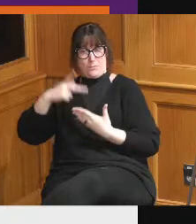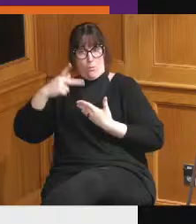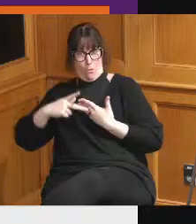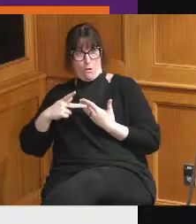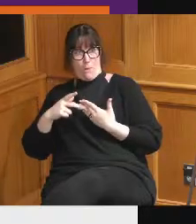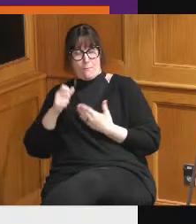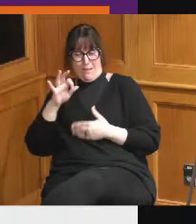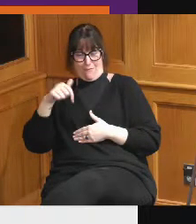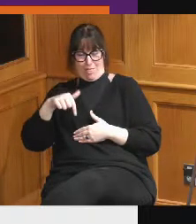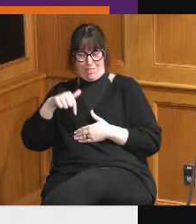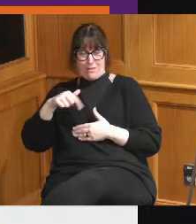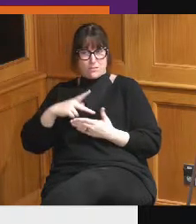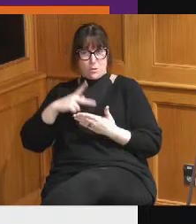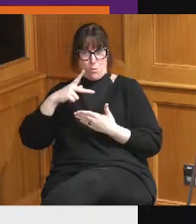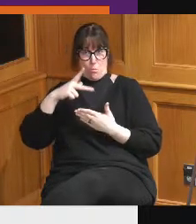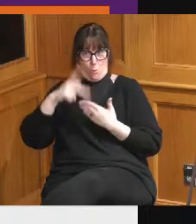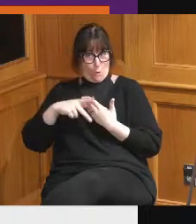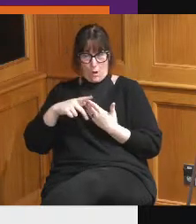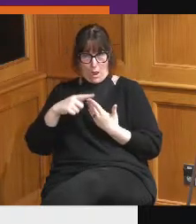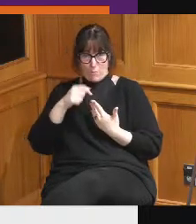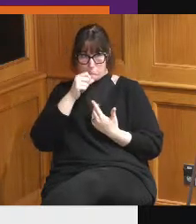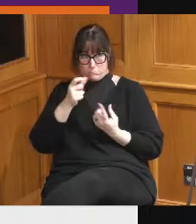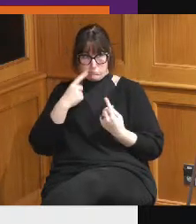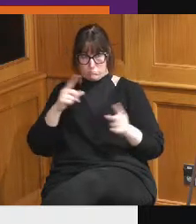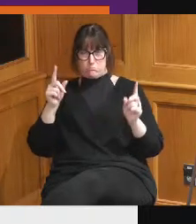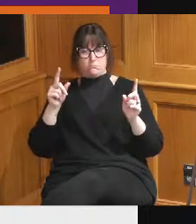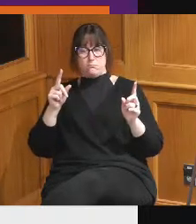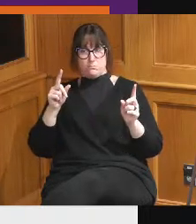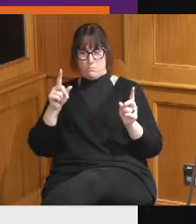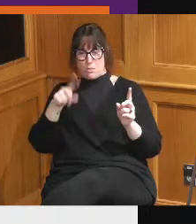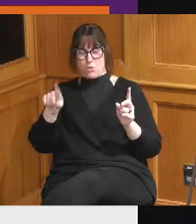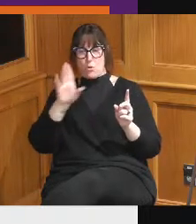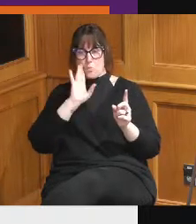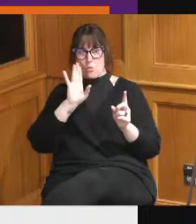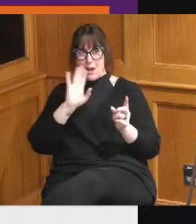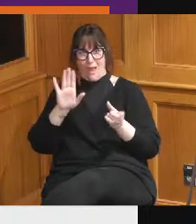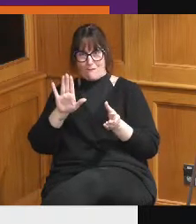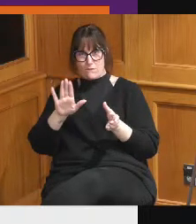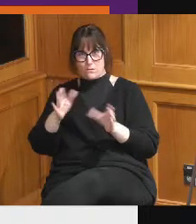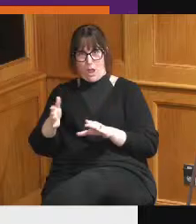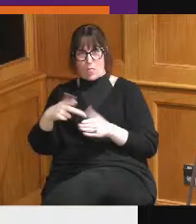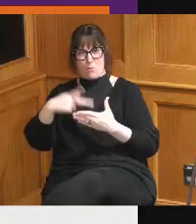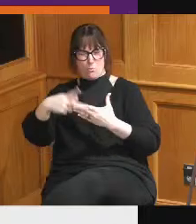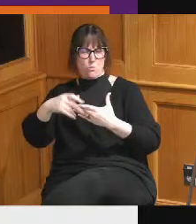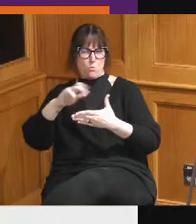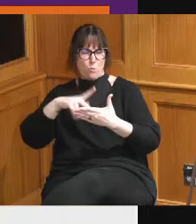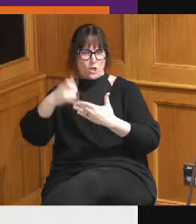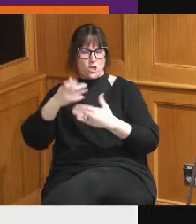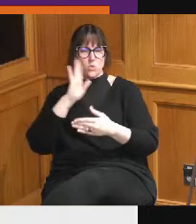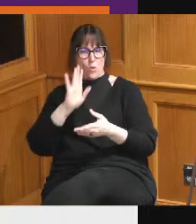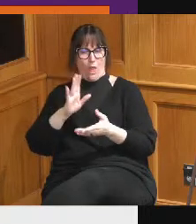projects would have died and then there was also this is a little bit technical but it's important